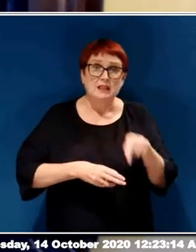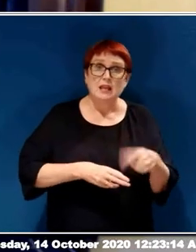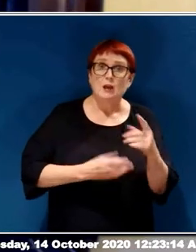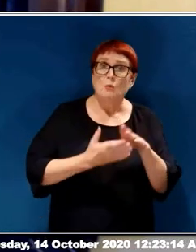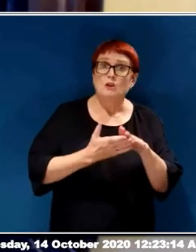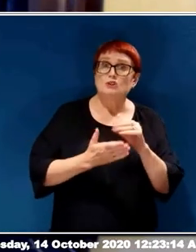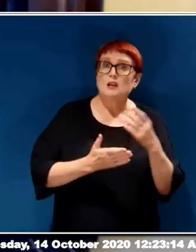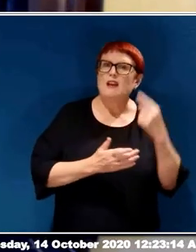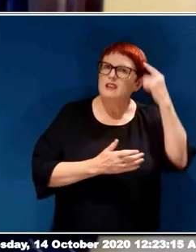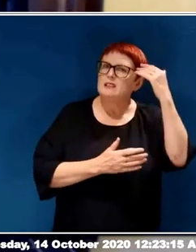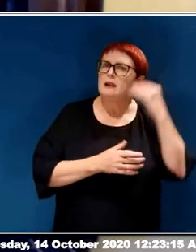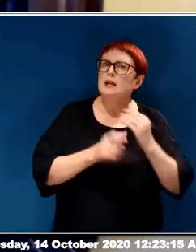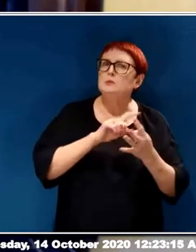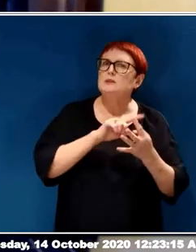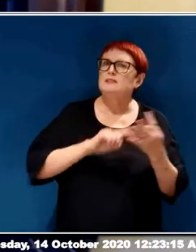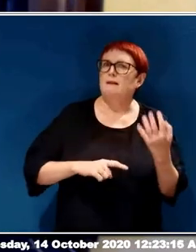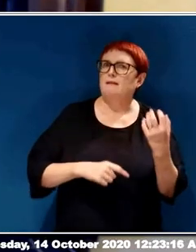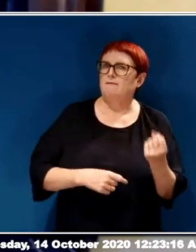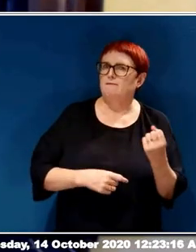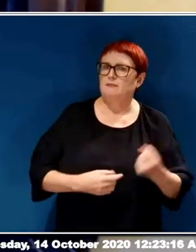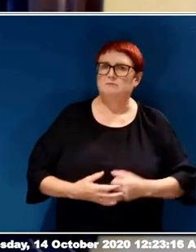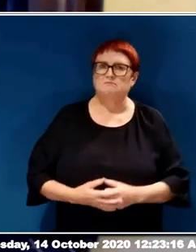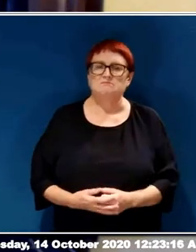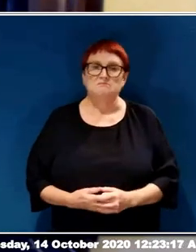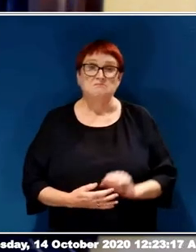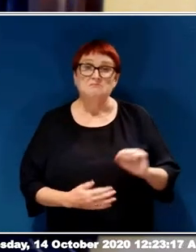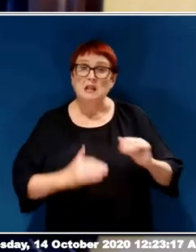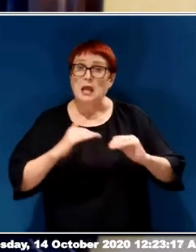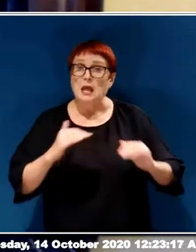working at three curriculum levels below the rest of the class.